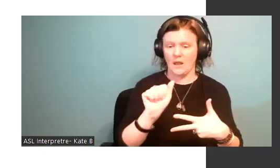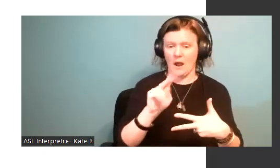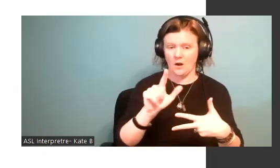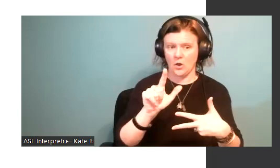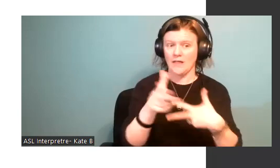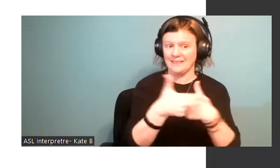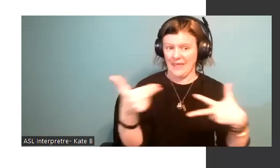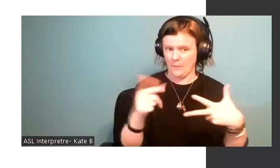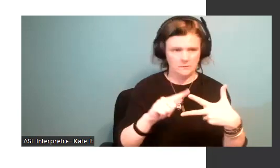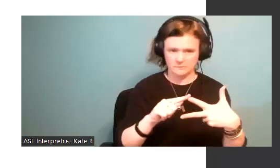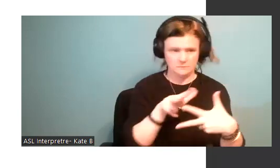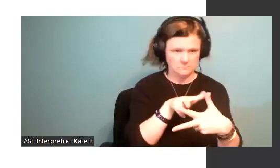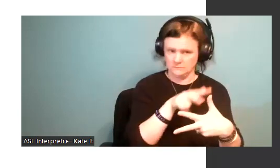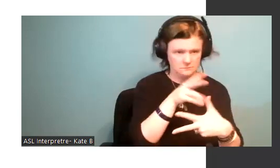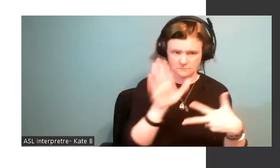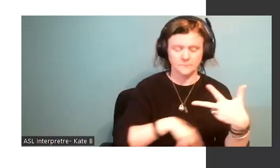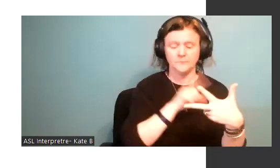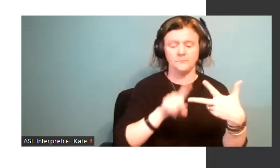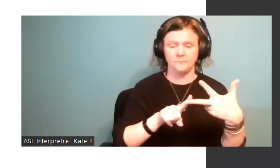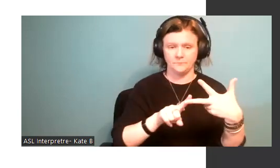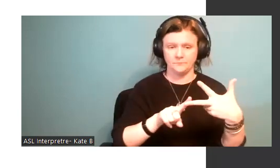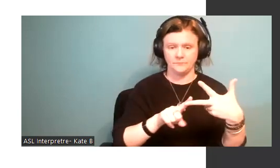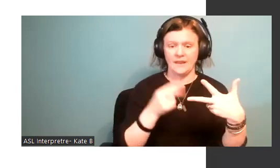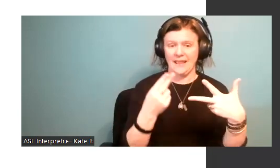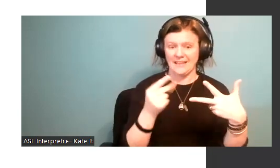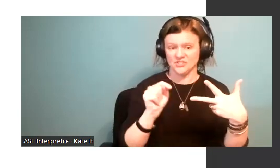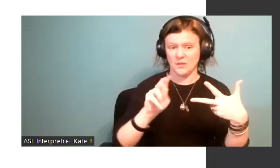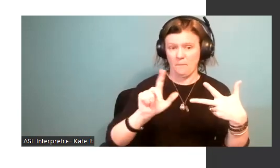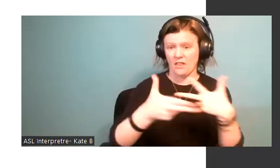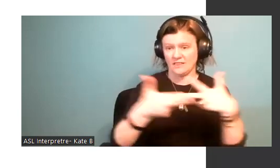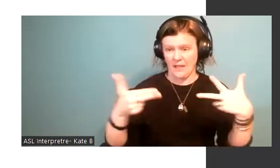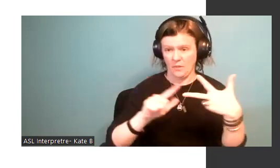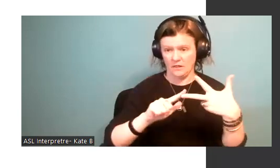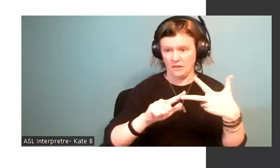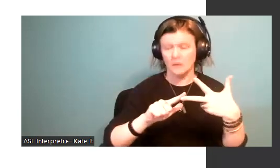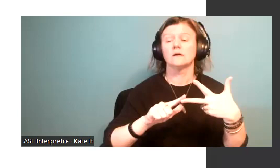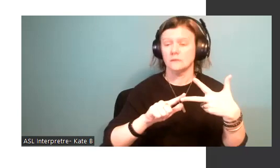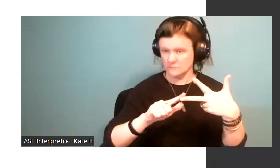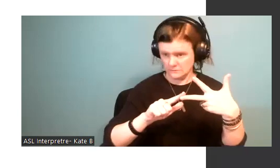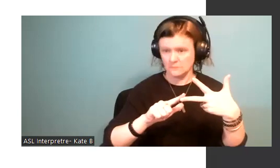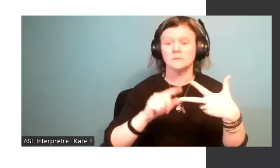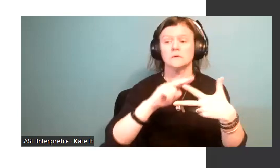earlier. I'm going to address it again. So, what starts with ARIA labeled by? If that is not